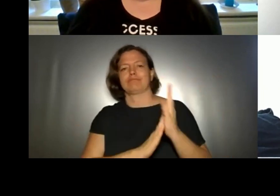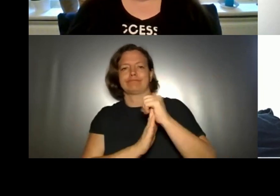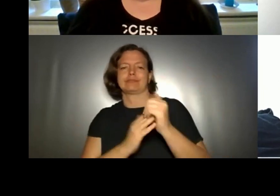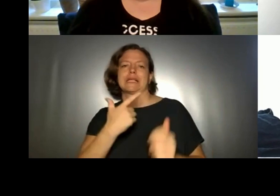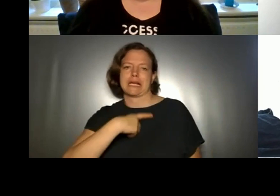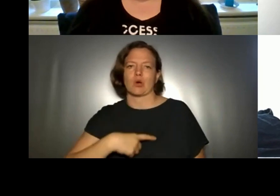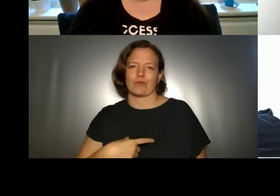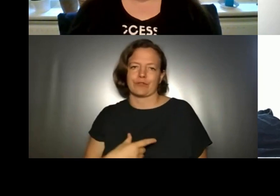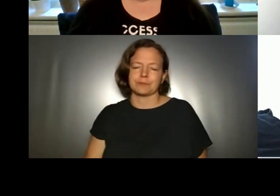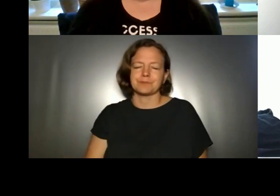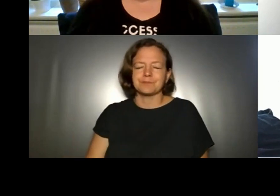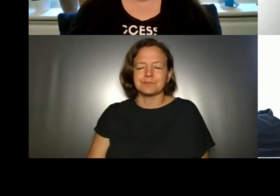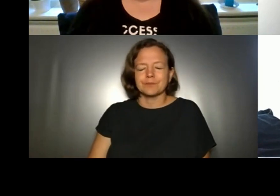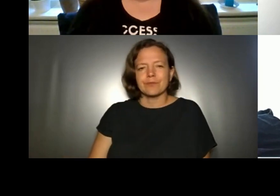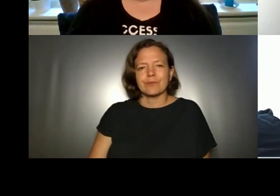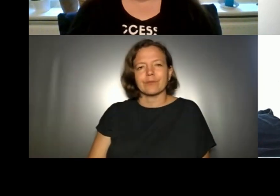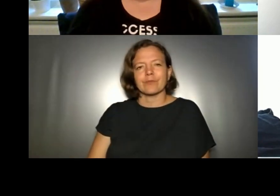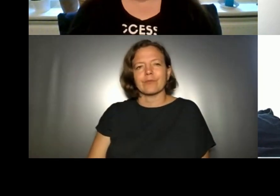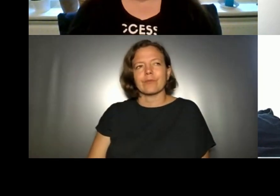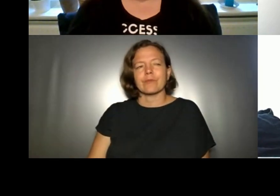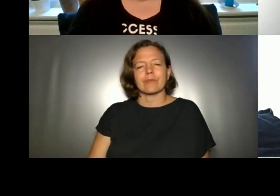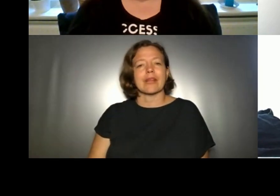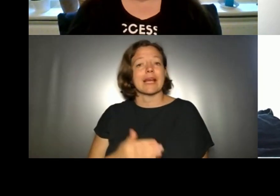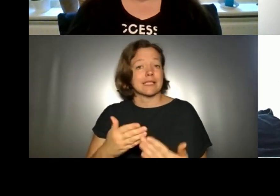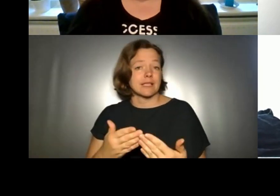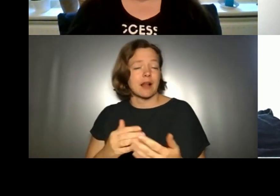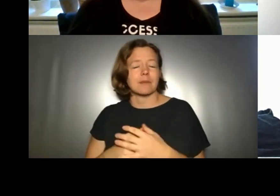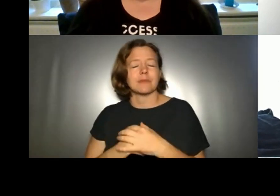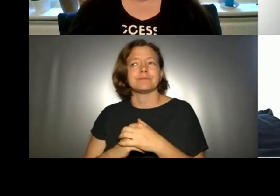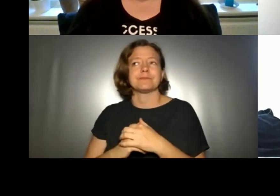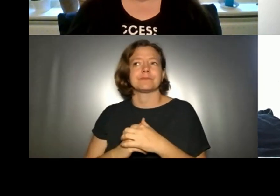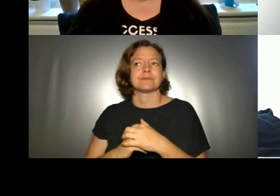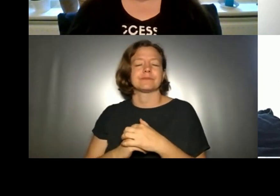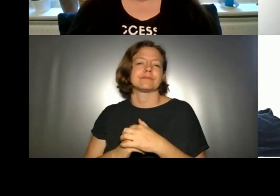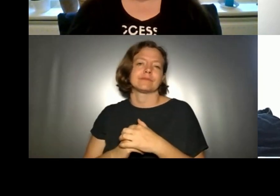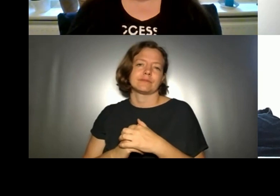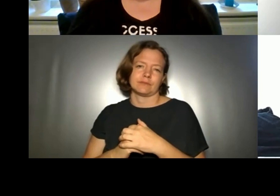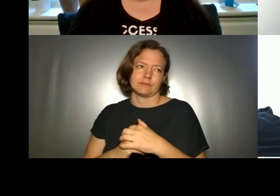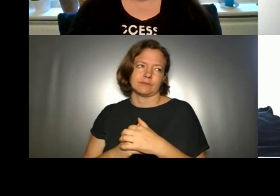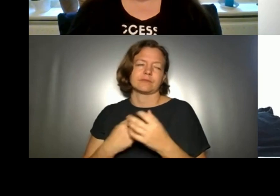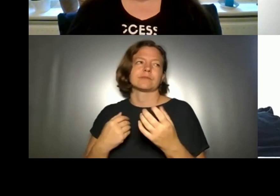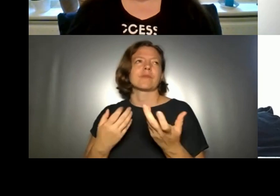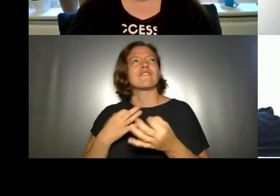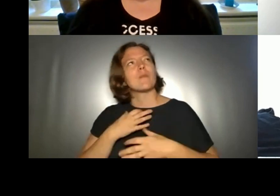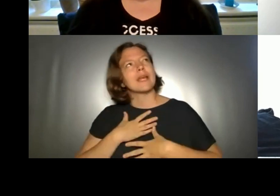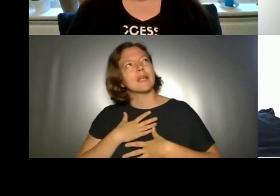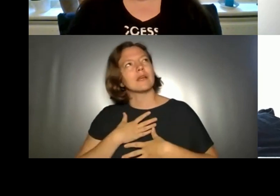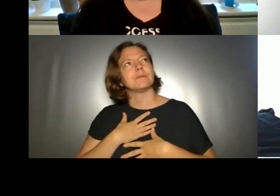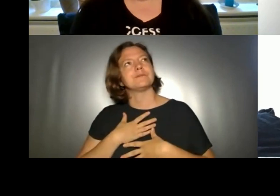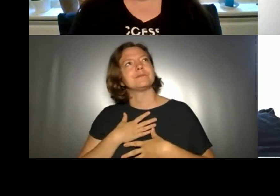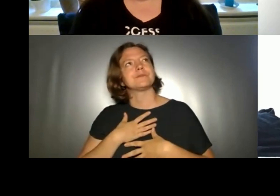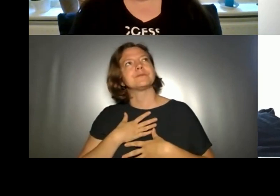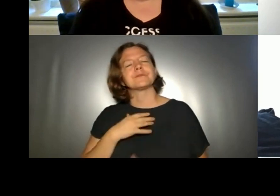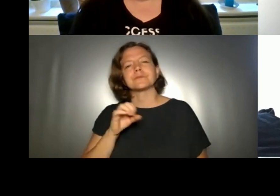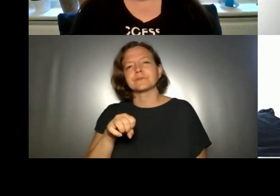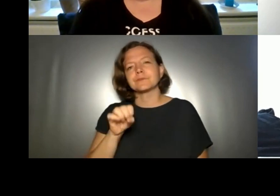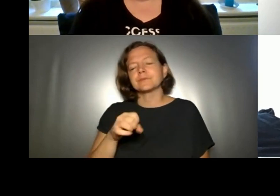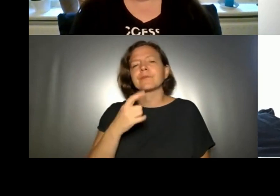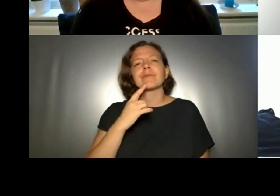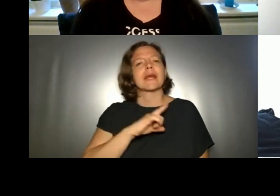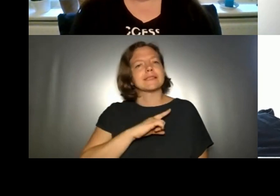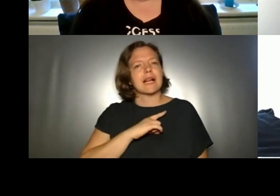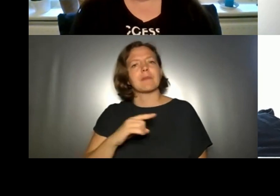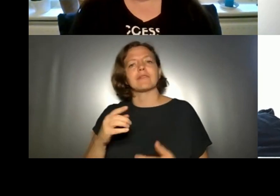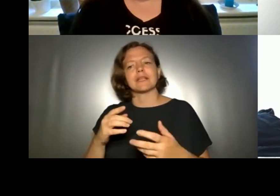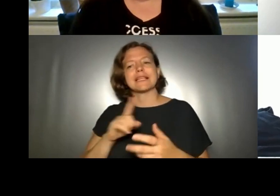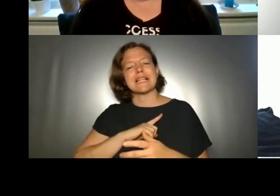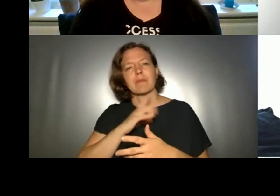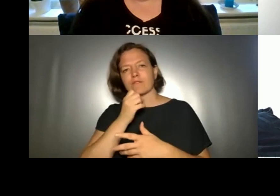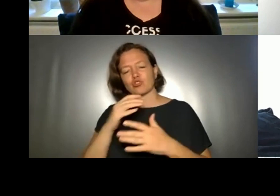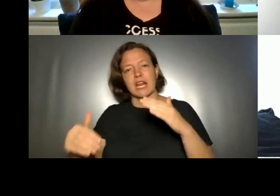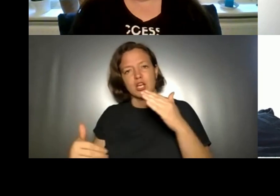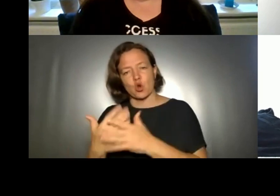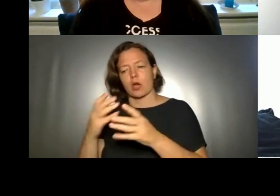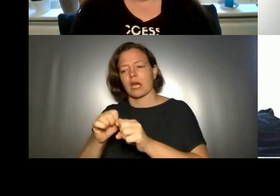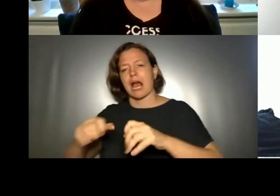Especially when it comes to creating spaces for crips and nurturing other crips,